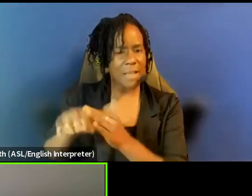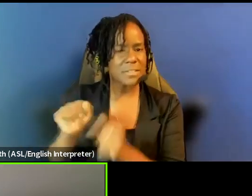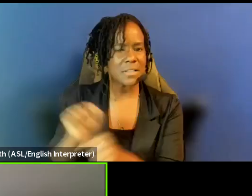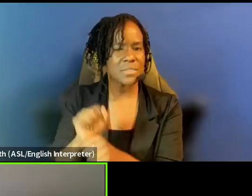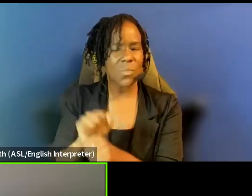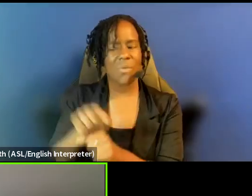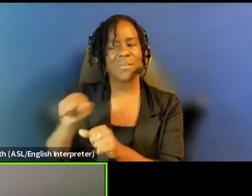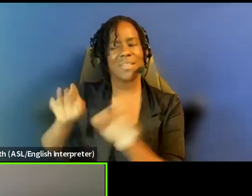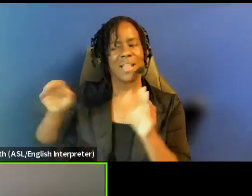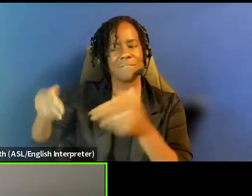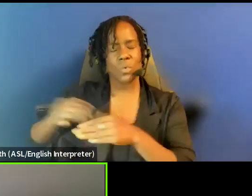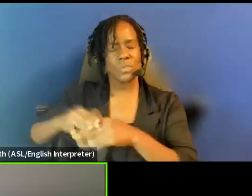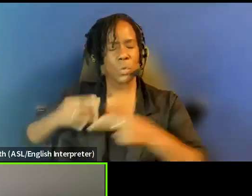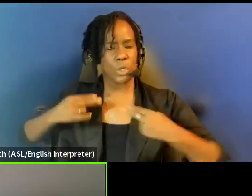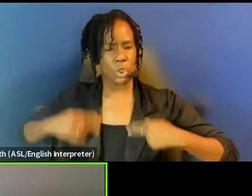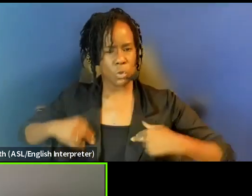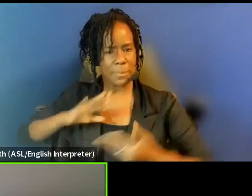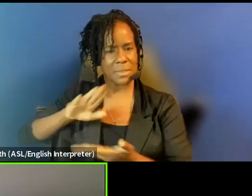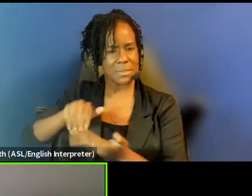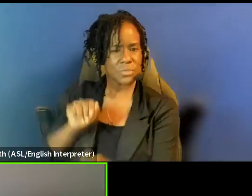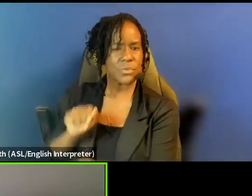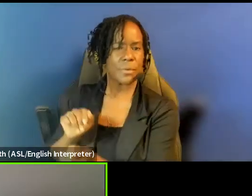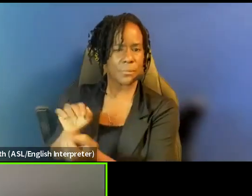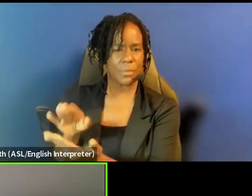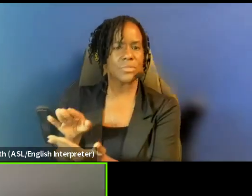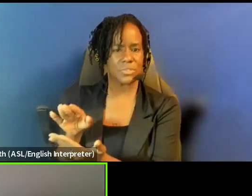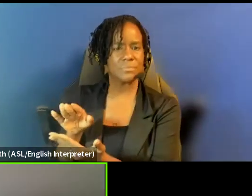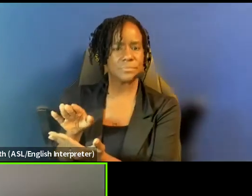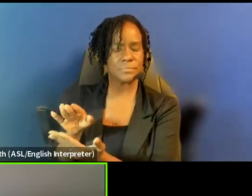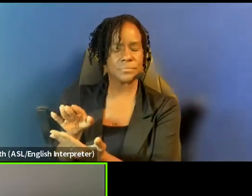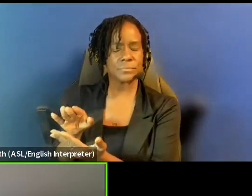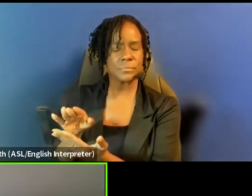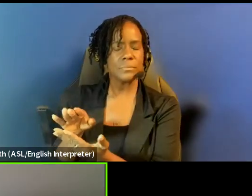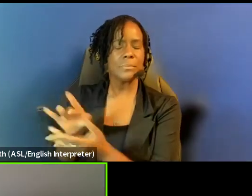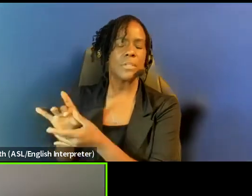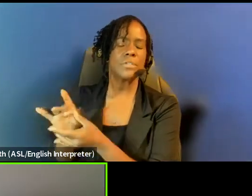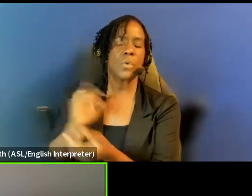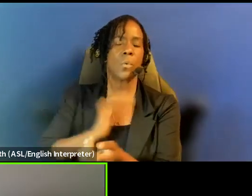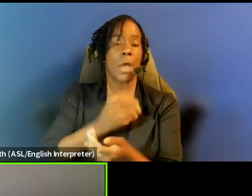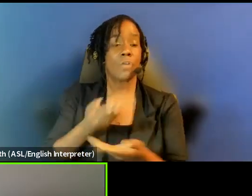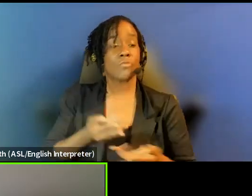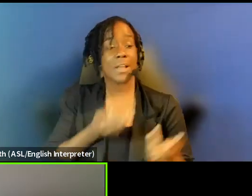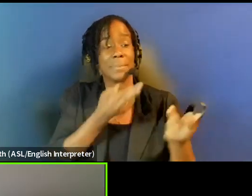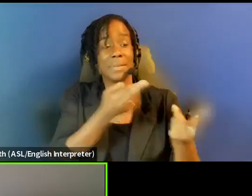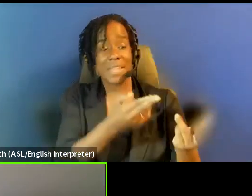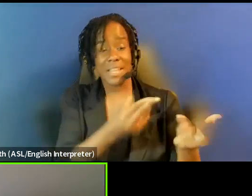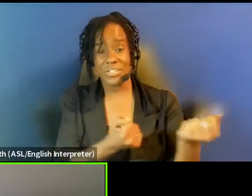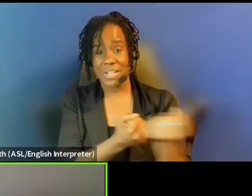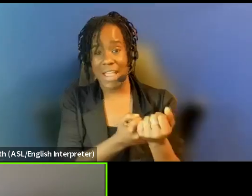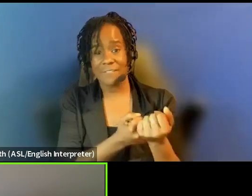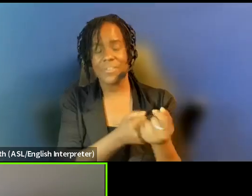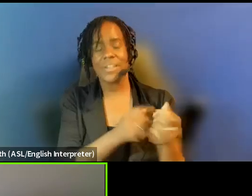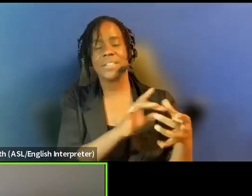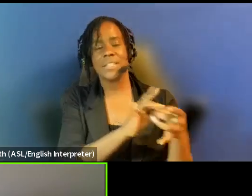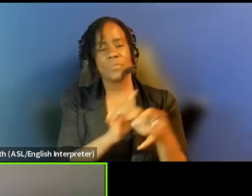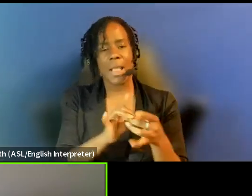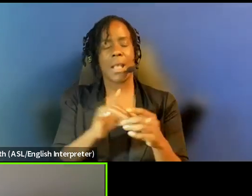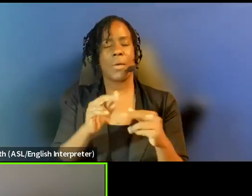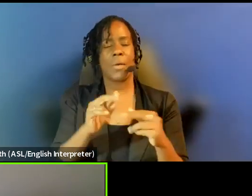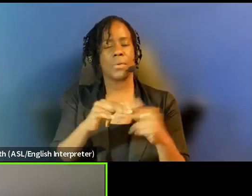because this assessment was, you know, different. But with our assessment of consumer directed